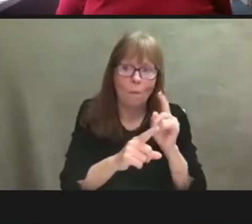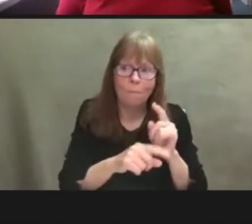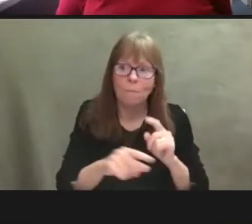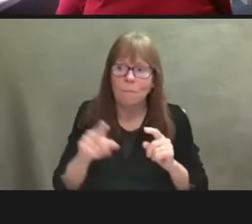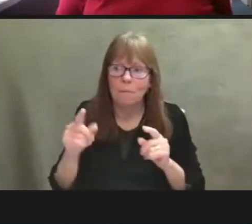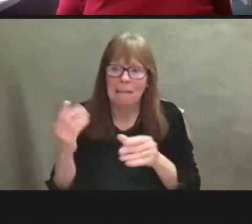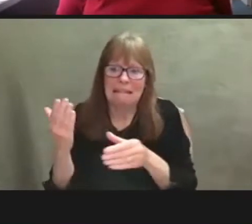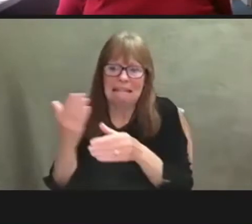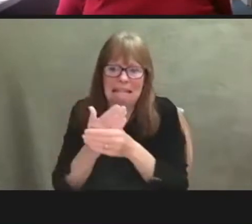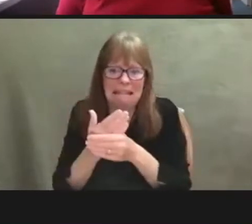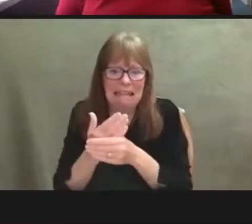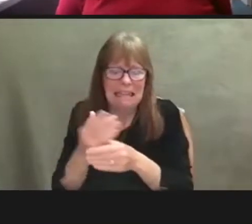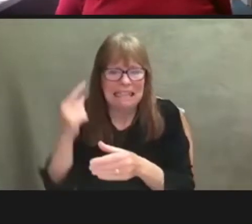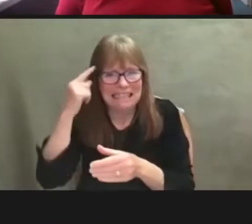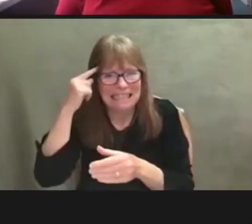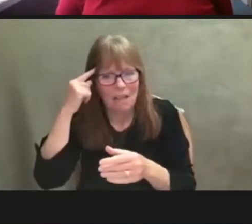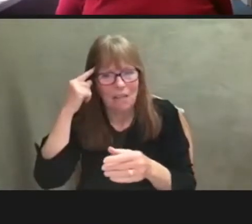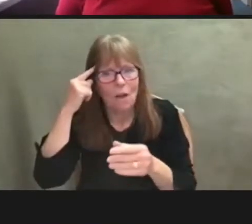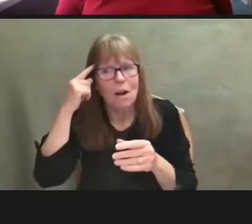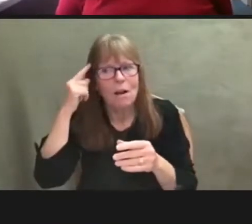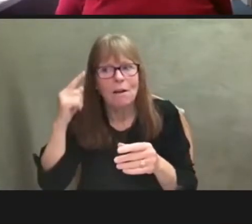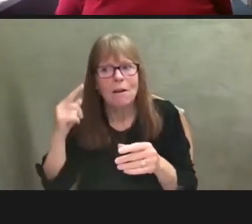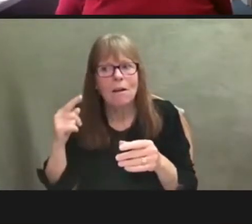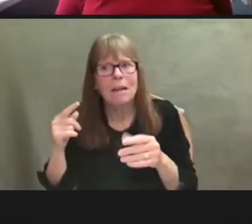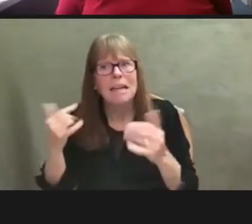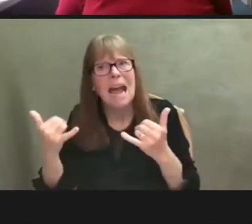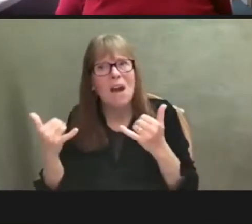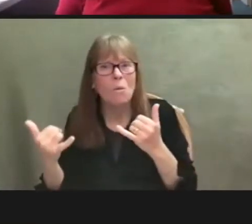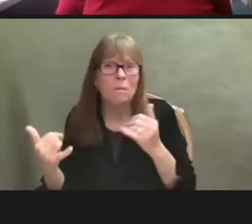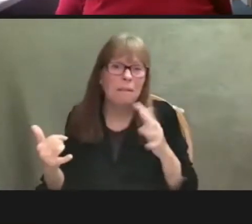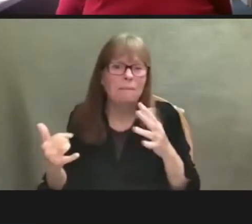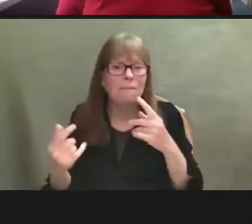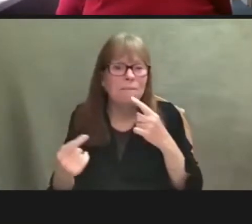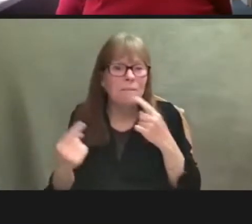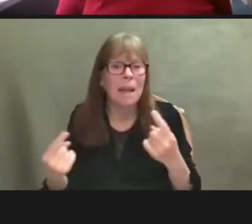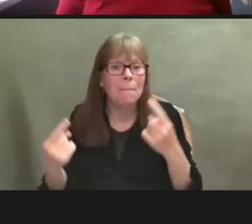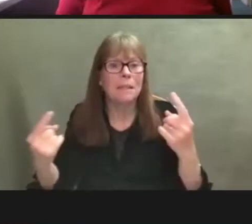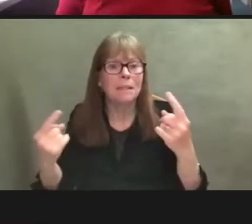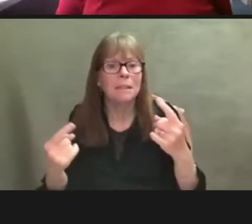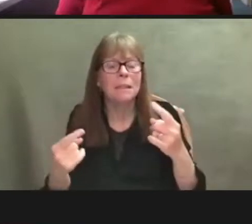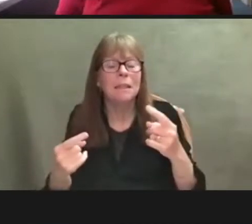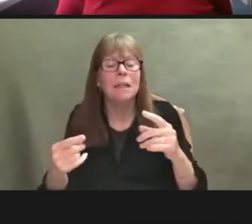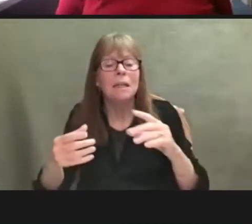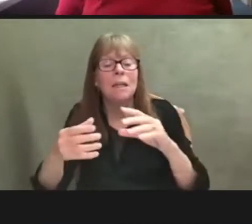I'm reminded of a now fairly famous study done by NAMI, sponsored the National Alliance